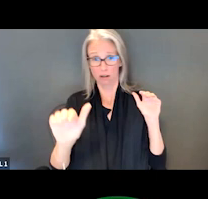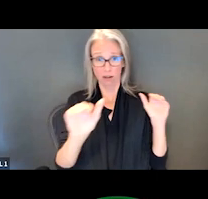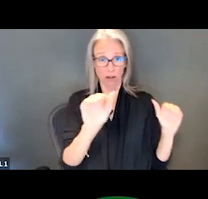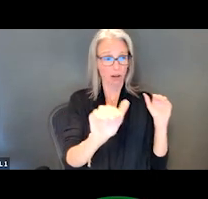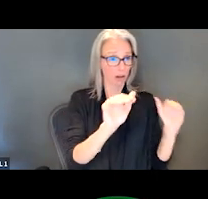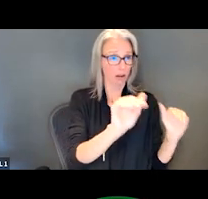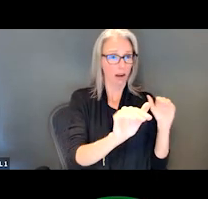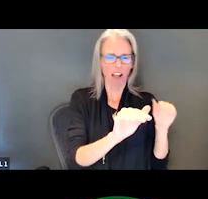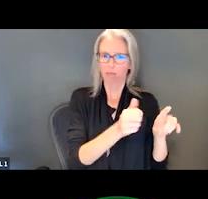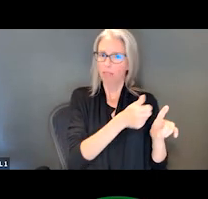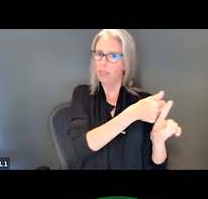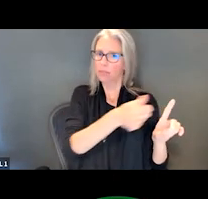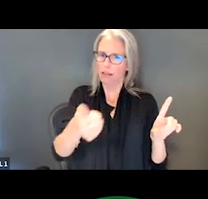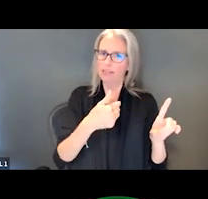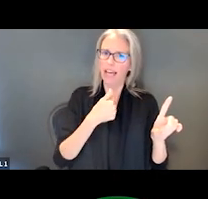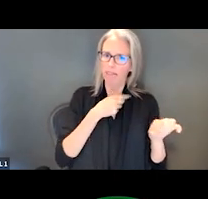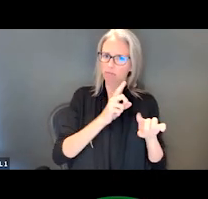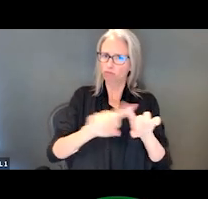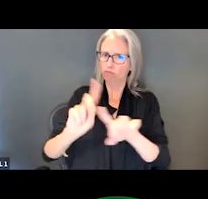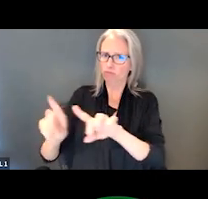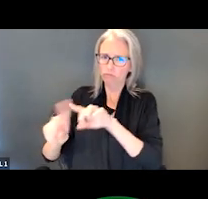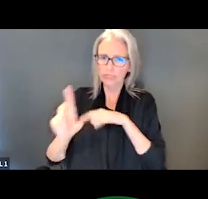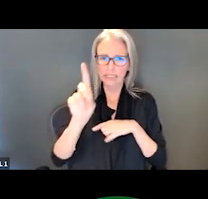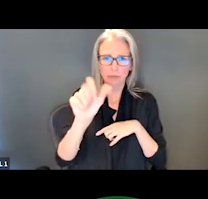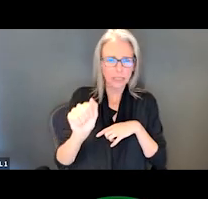We have, Inuit people and, and people of color and all different.